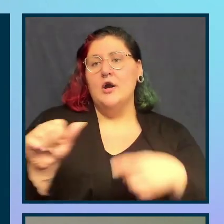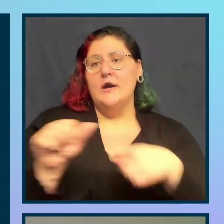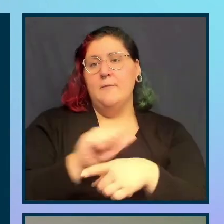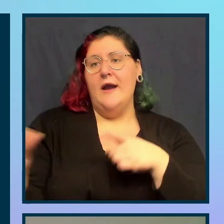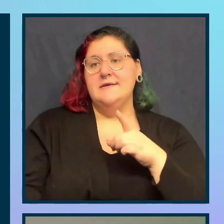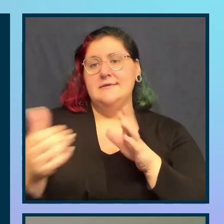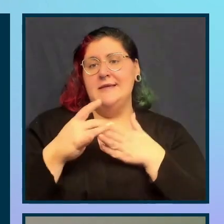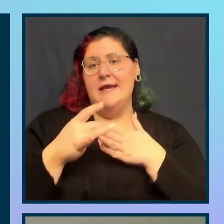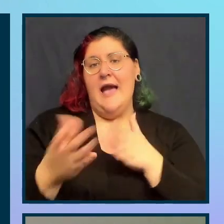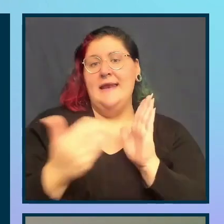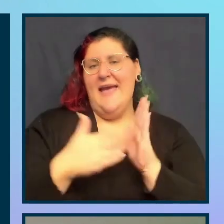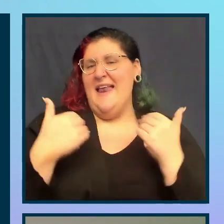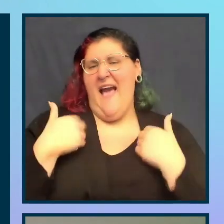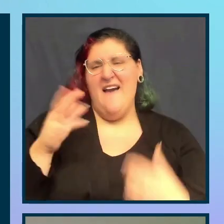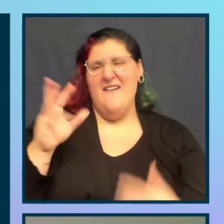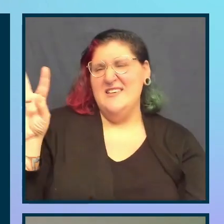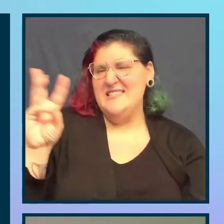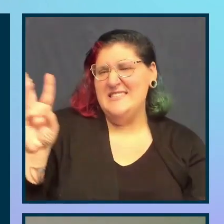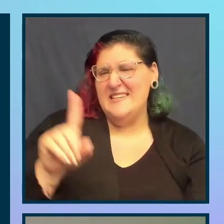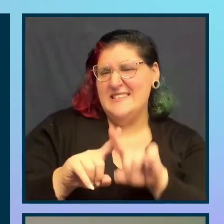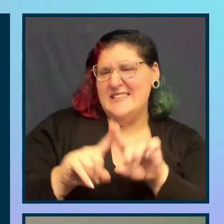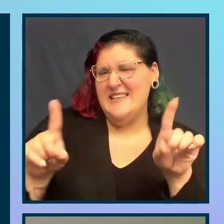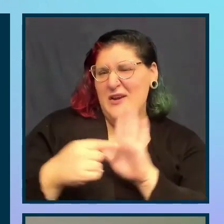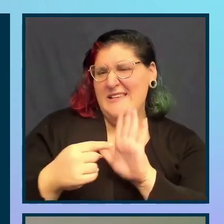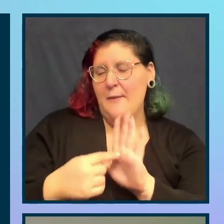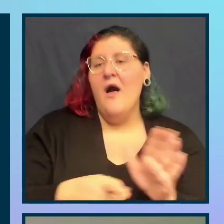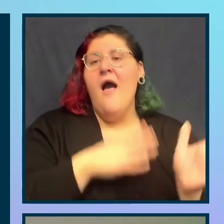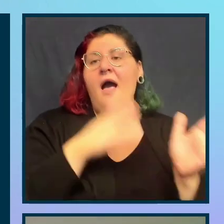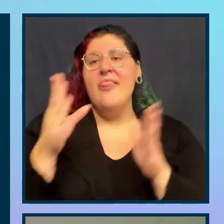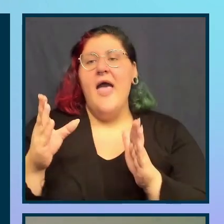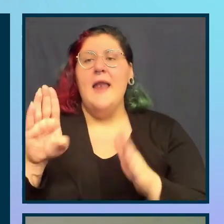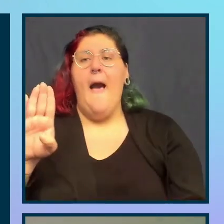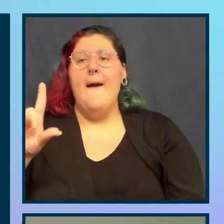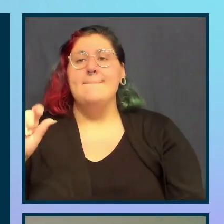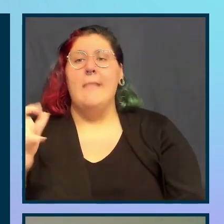and also blog posts that I actually wrote that dives really deep on how to build accessible comboboxes,